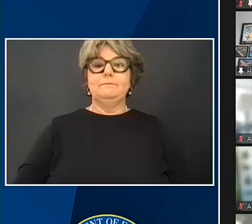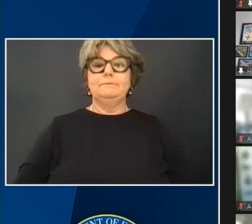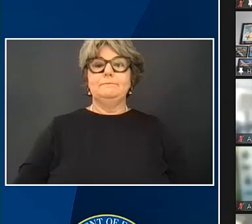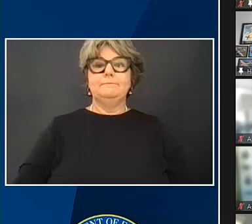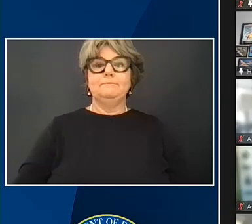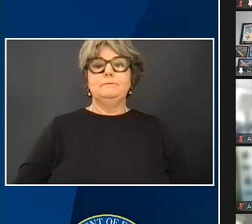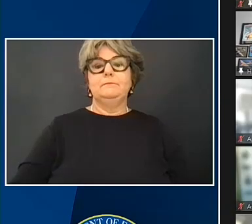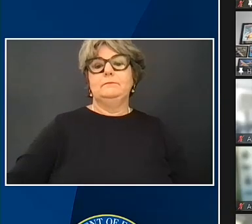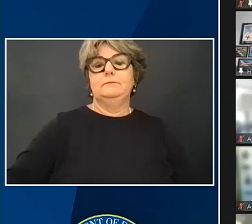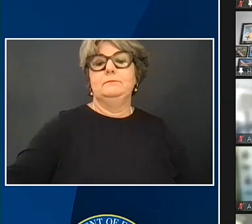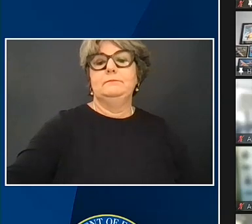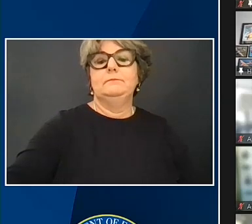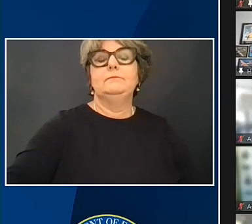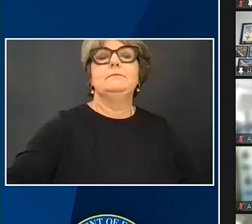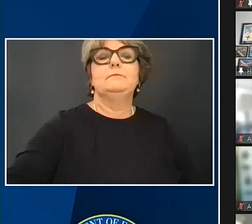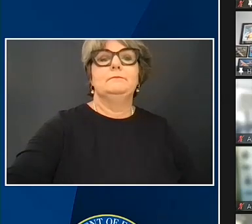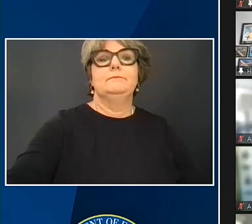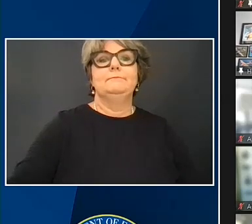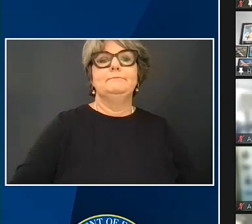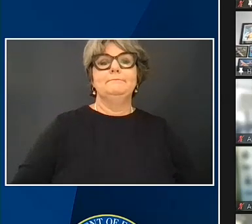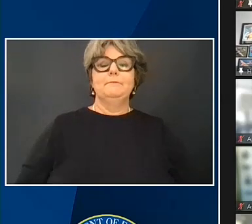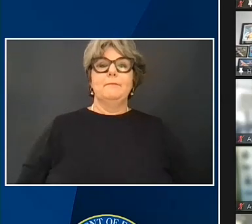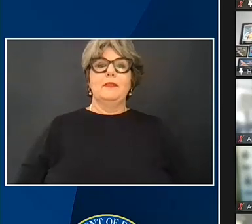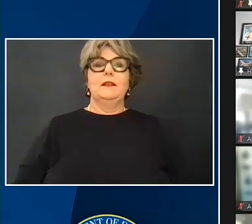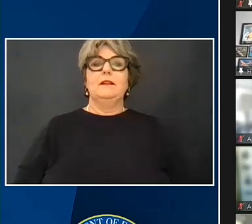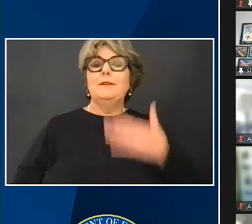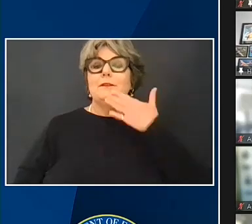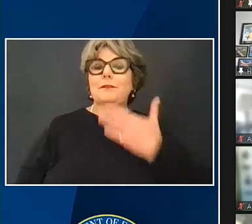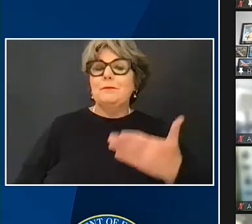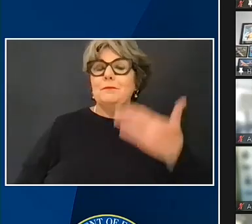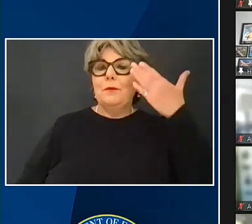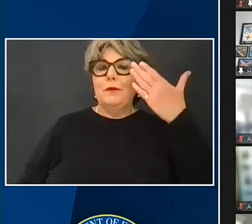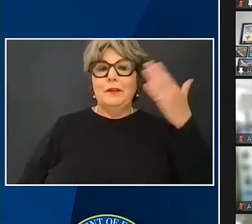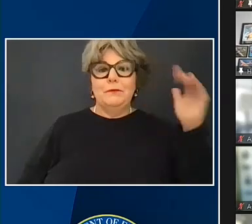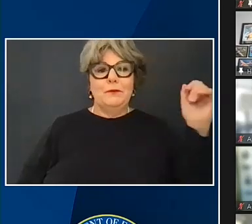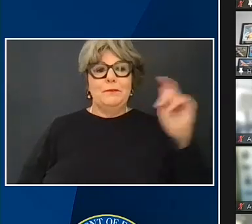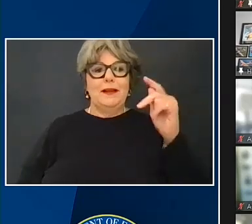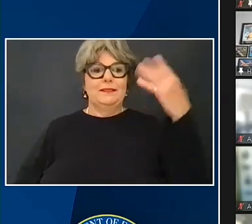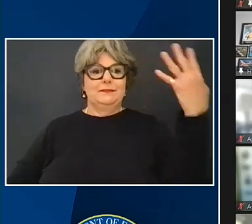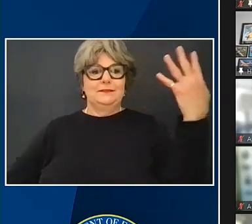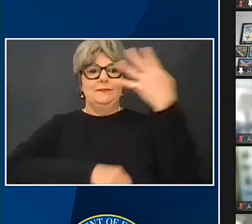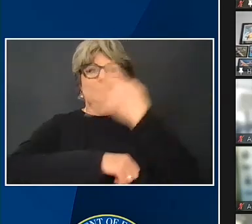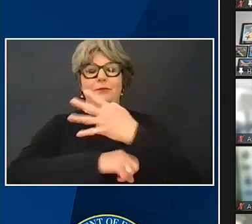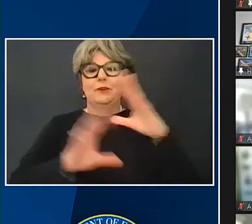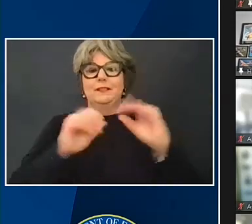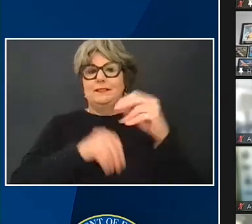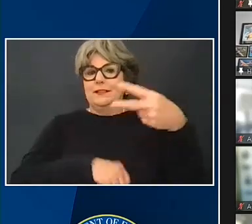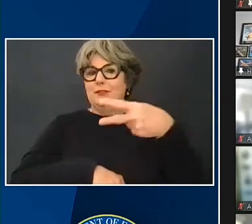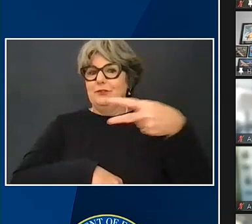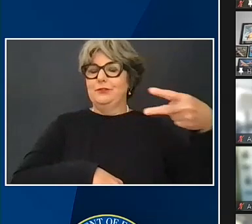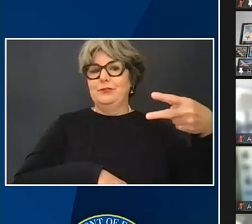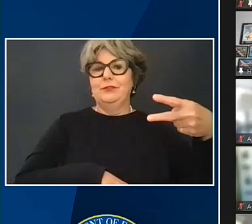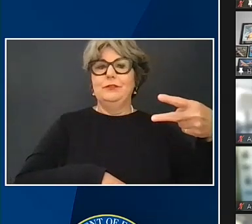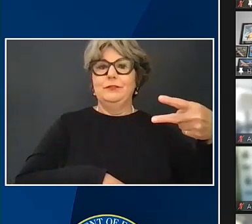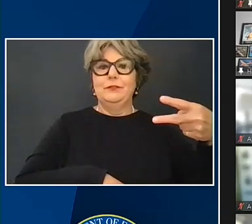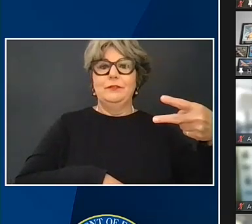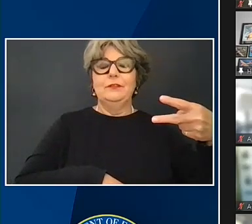Good morning and welcome back to day four of session two for this negotiated rulemaking. My name is Brady Roberts with